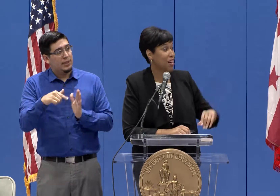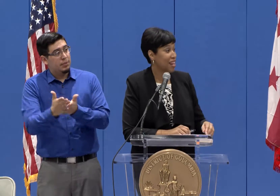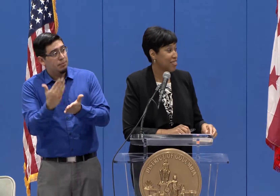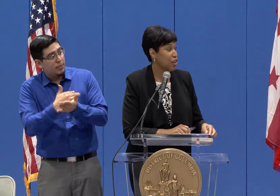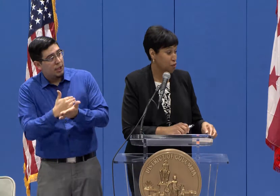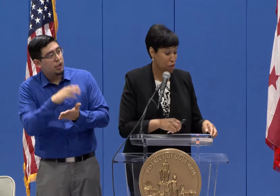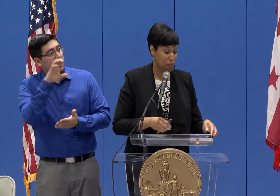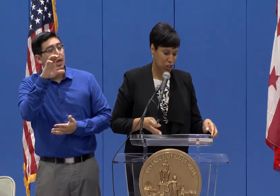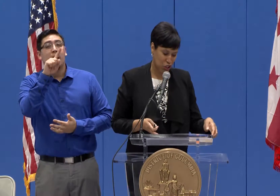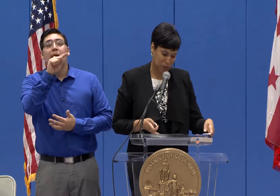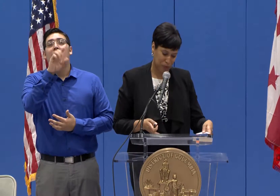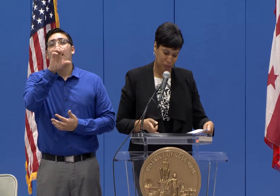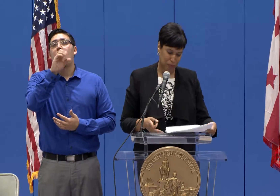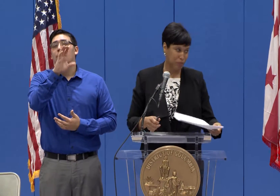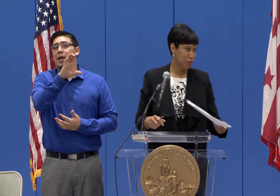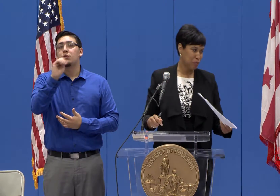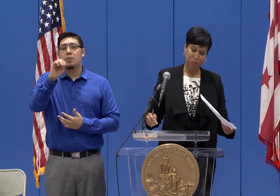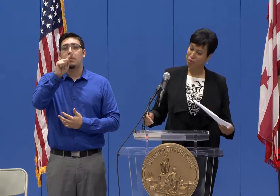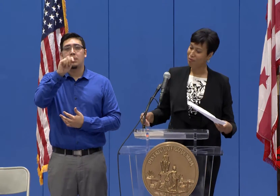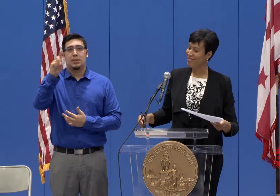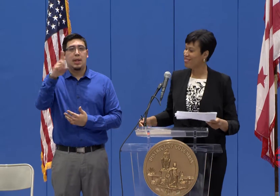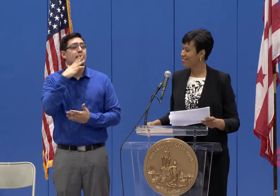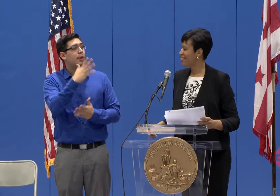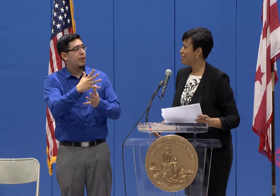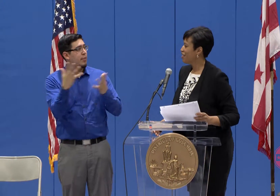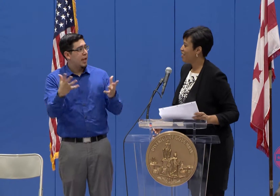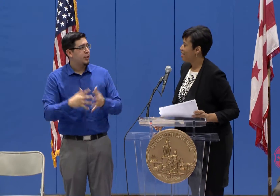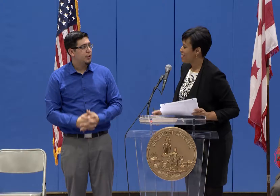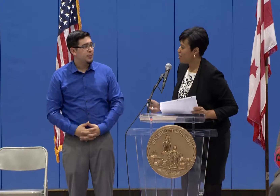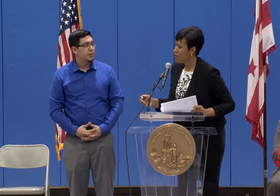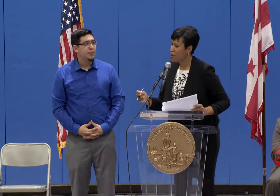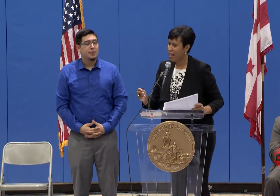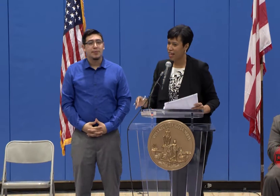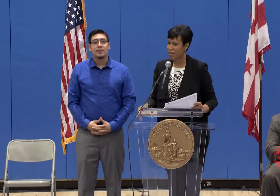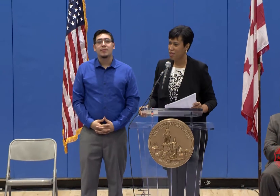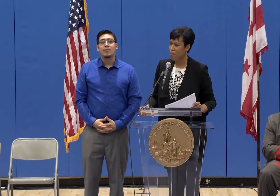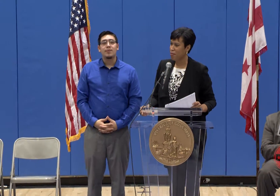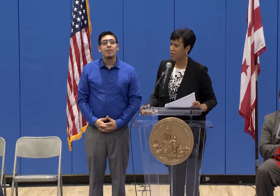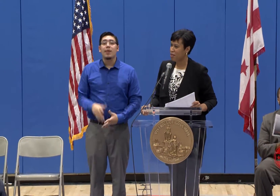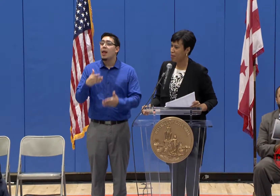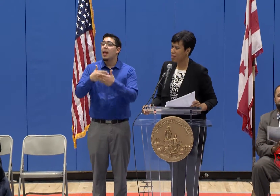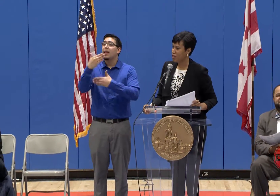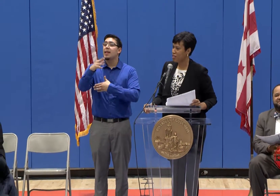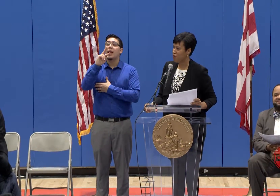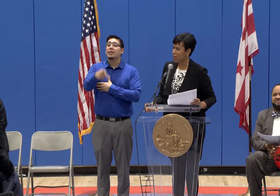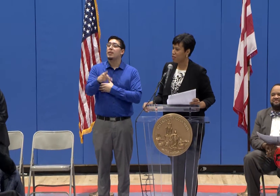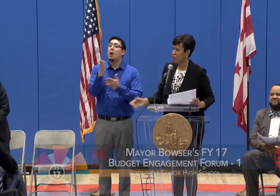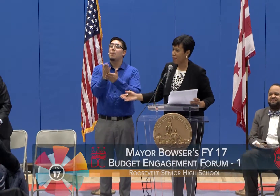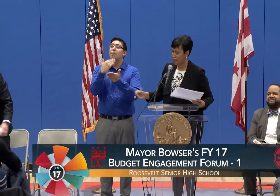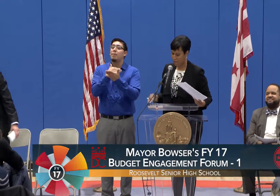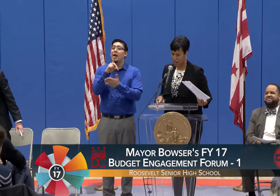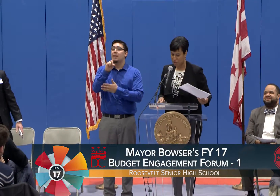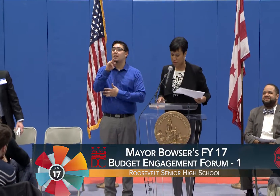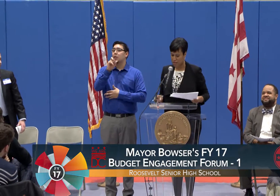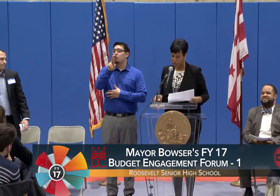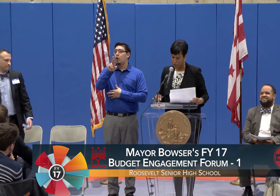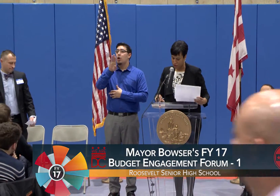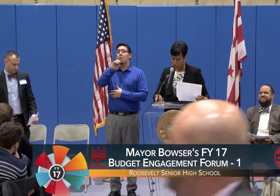COUNCILMEMBER TODD, THANK YOU VERY MUCH. NEXT UP IS THE BUDGET DIRECTOR, MATT BROWN, TO TELL YOU A LITTLE